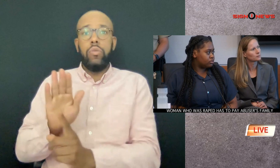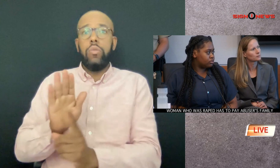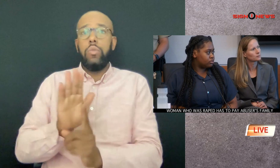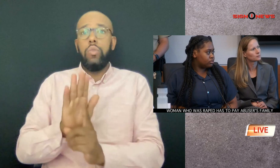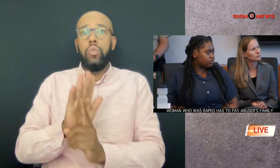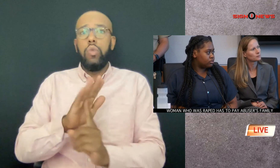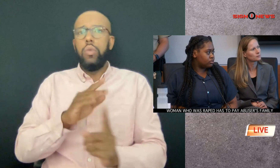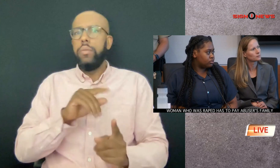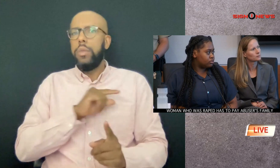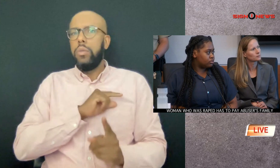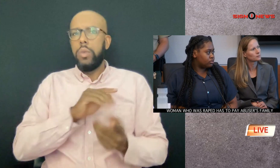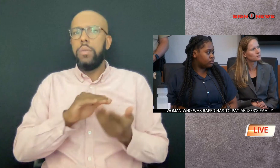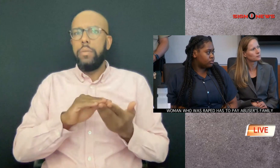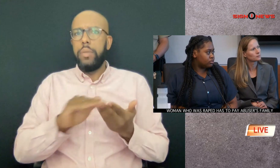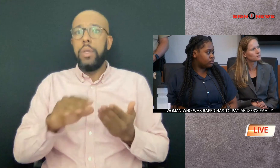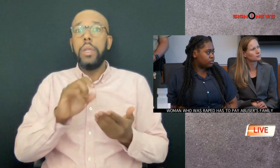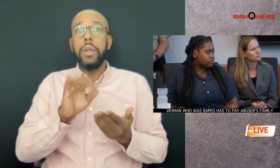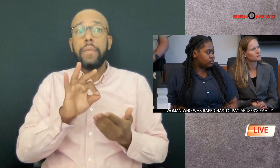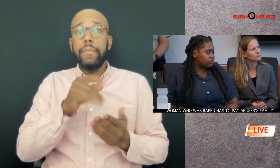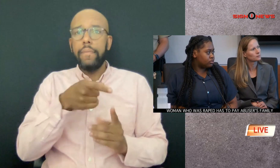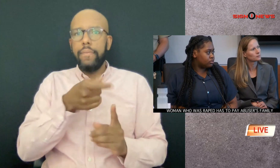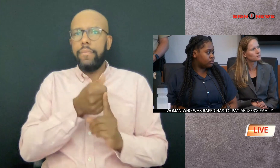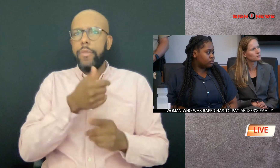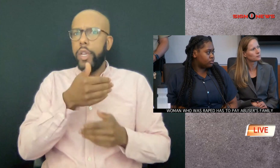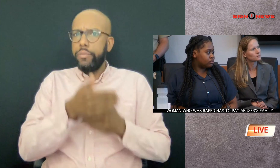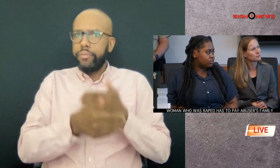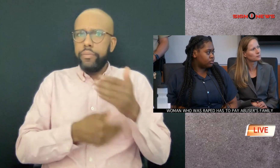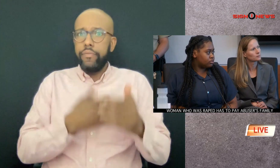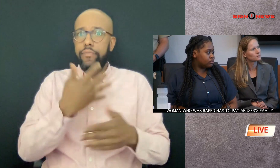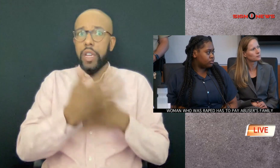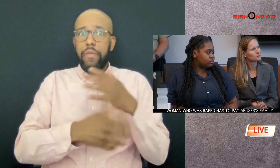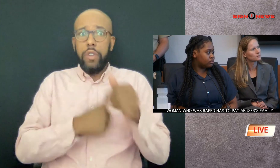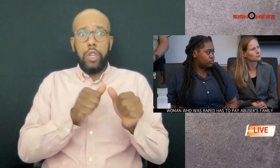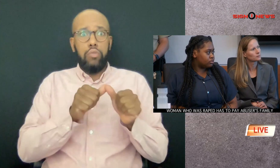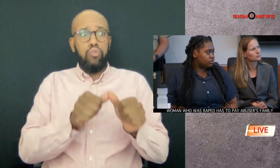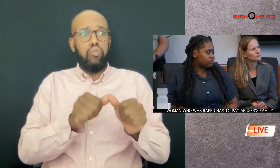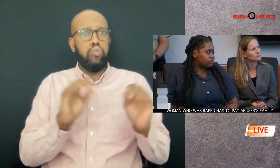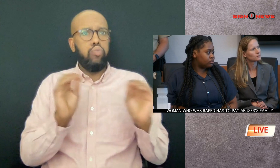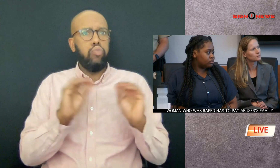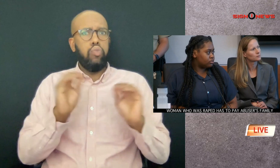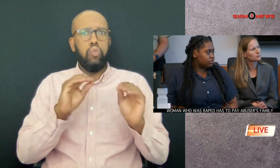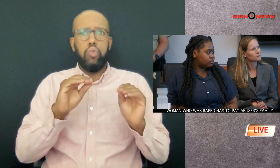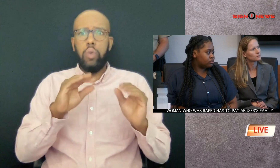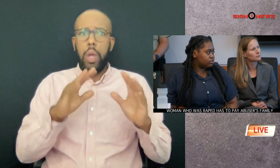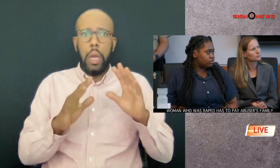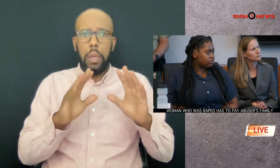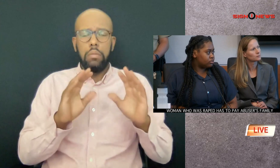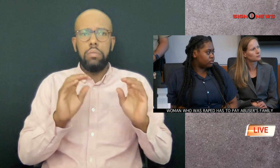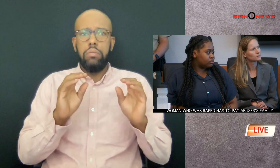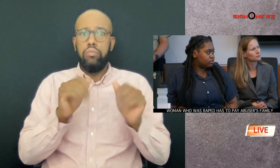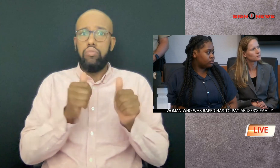but a judge agreed to erase her guilty plea if she completes five years probation